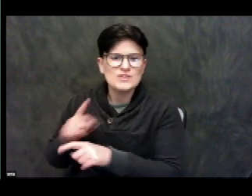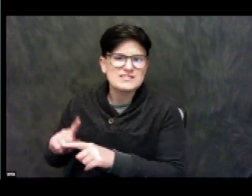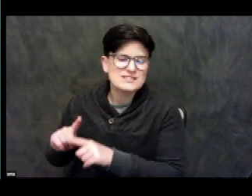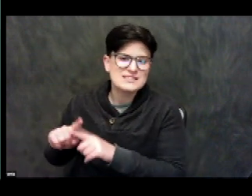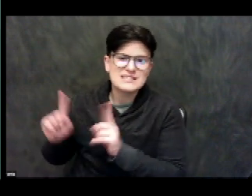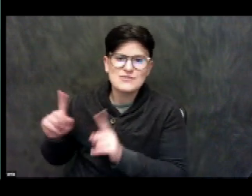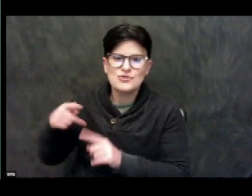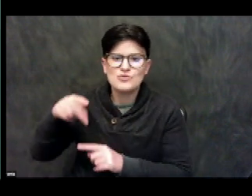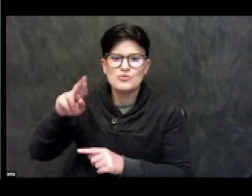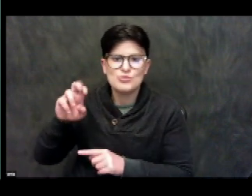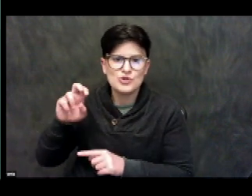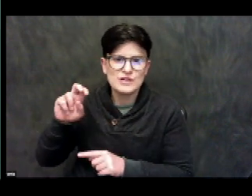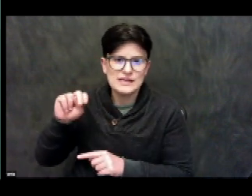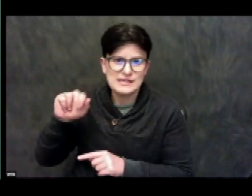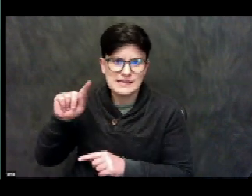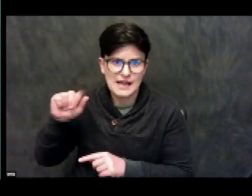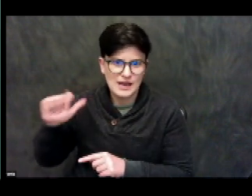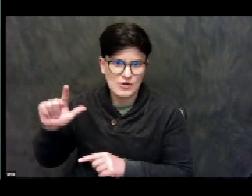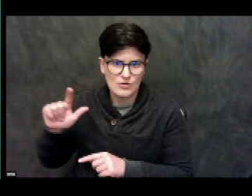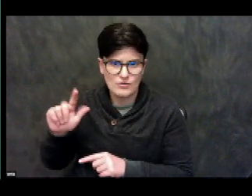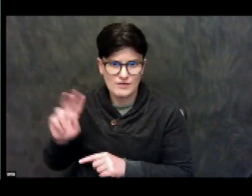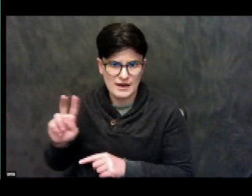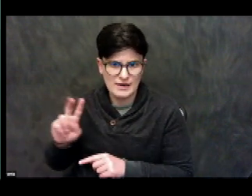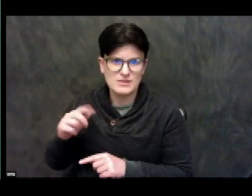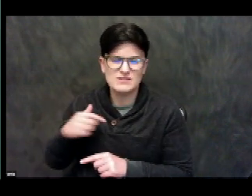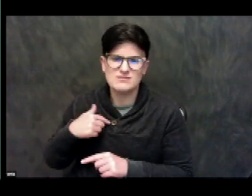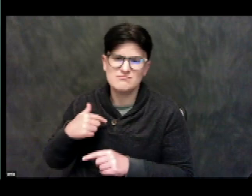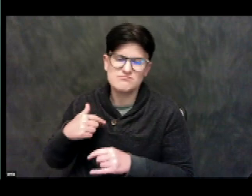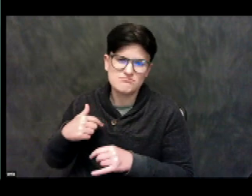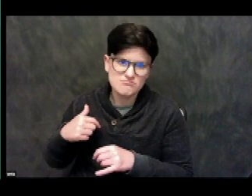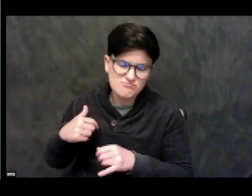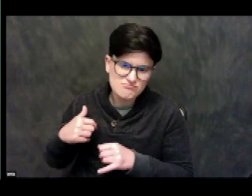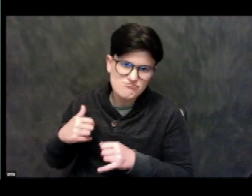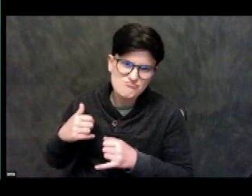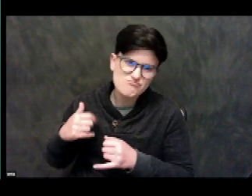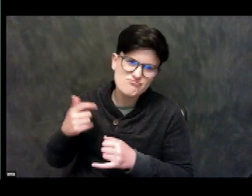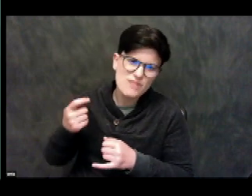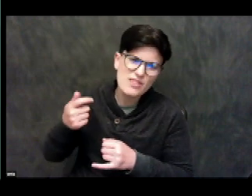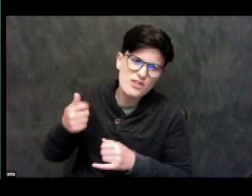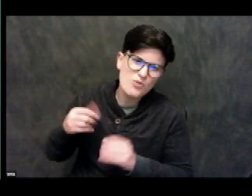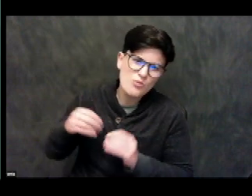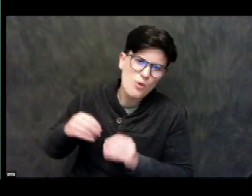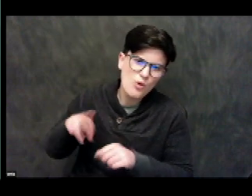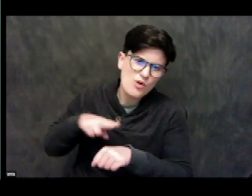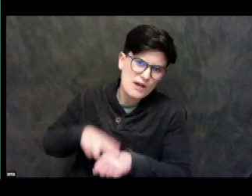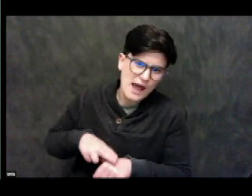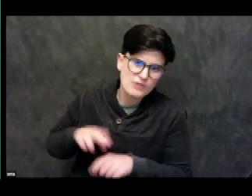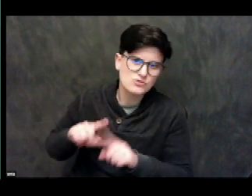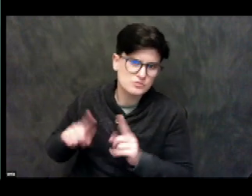still still a prenatal and had everything I needed. About six months before,